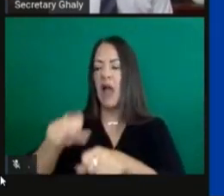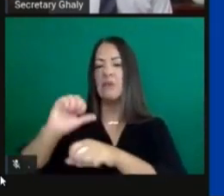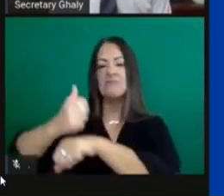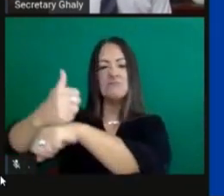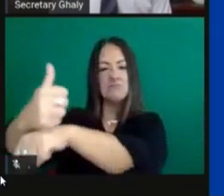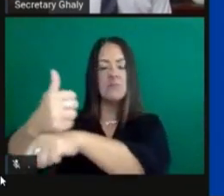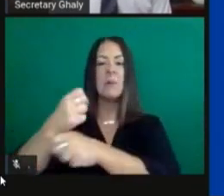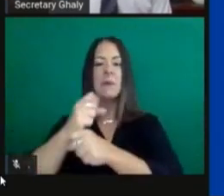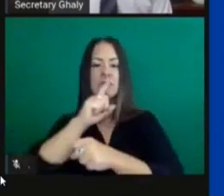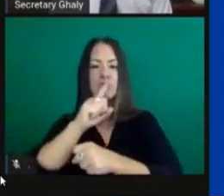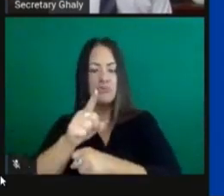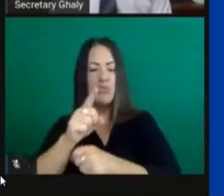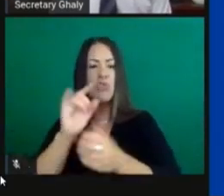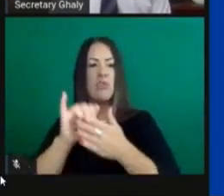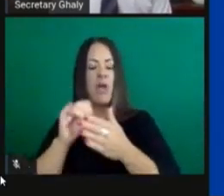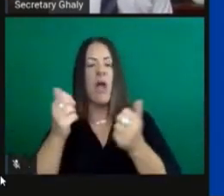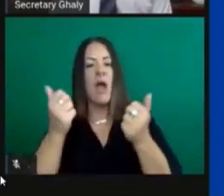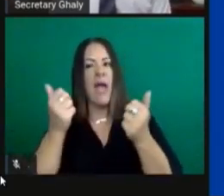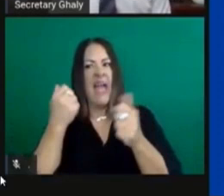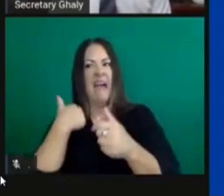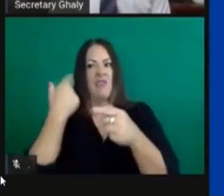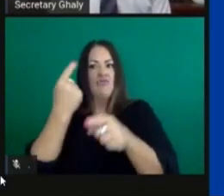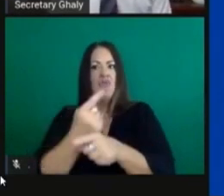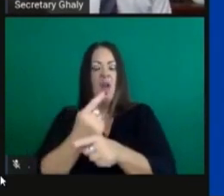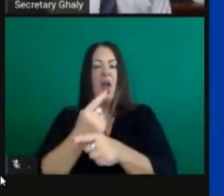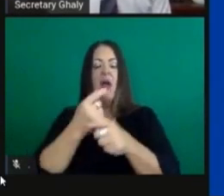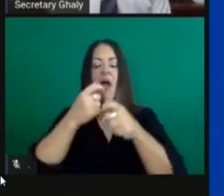AND OF COURSE, OUR EMERGENCY ROOMS, HOSPITALS, URGENT CARES AND CLINICS, PREPARING FOR FLU.